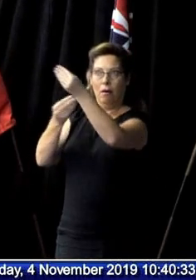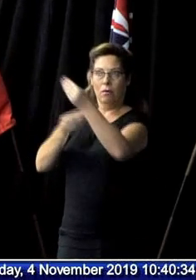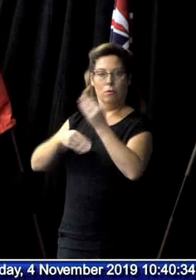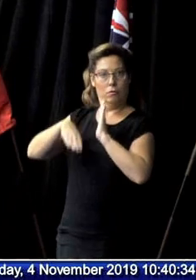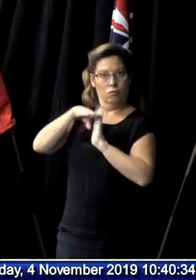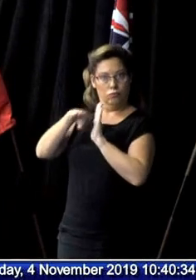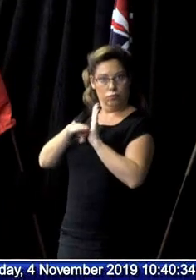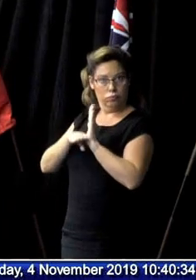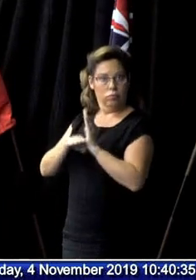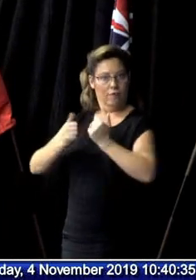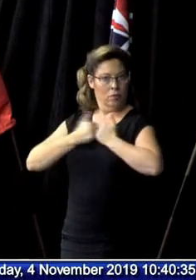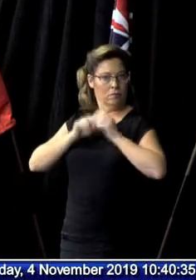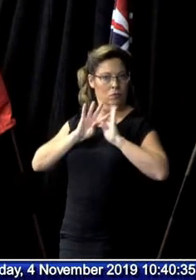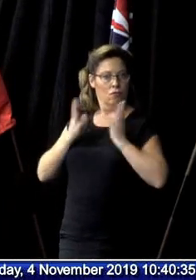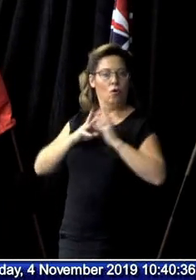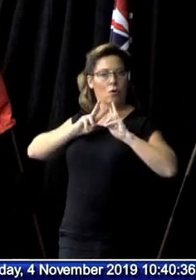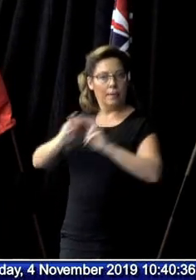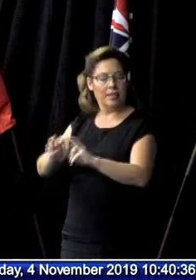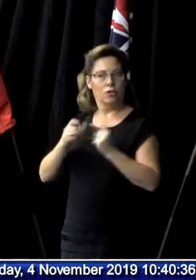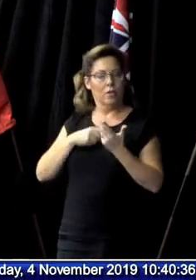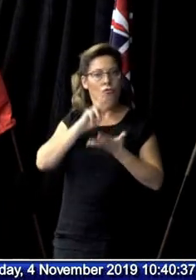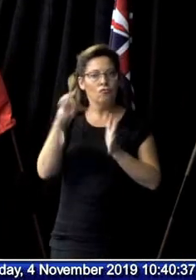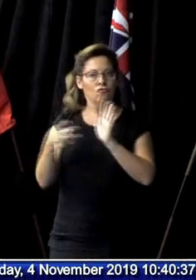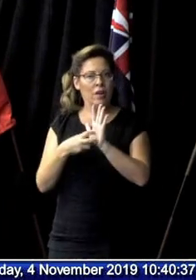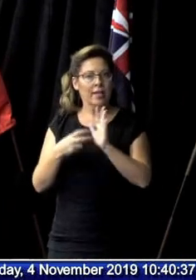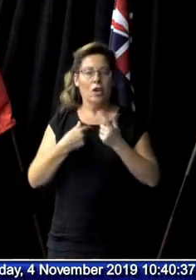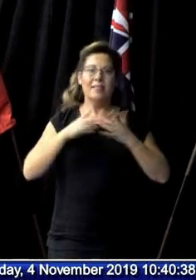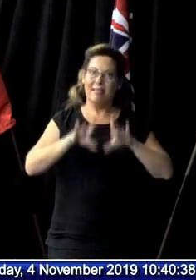has international obligations to take appropriate legislative, administrative